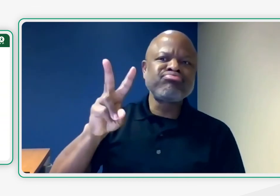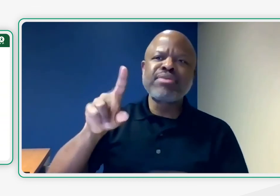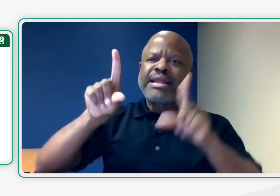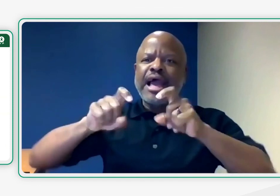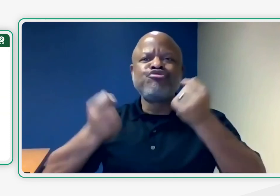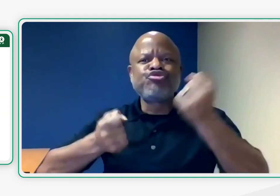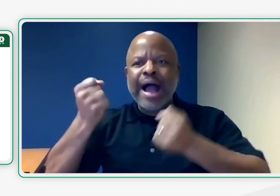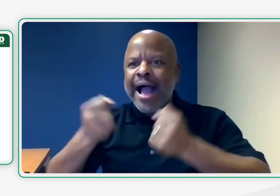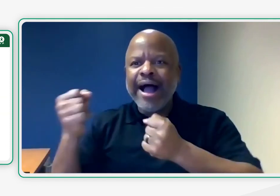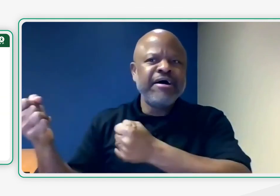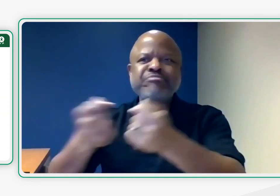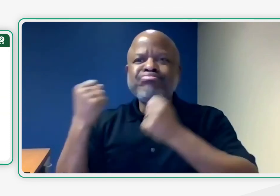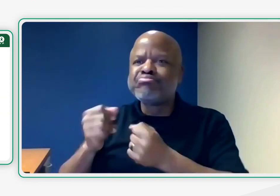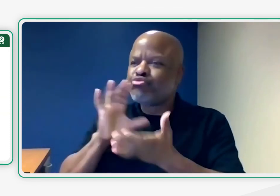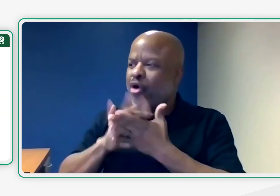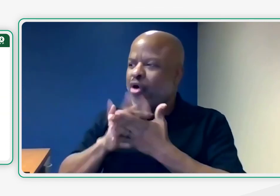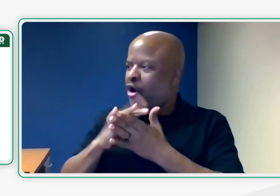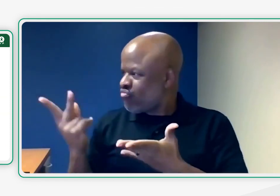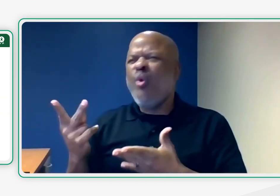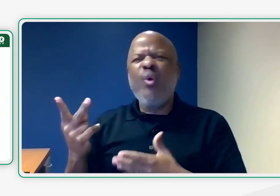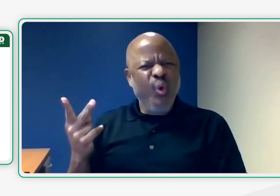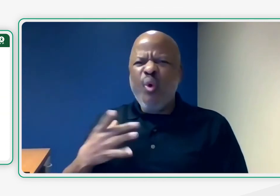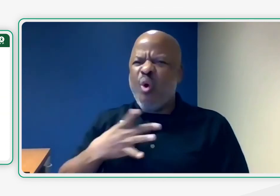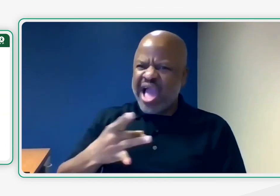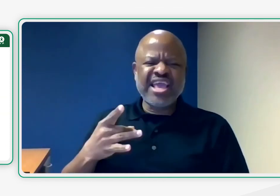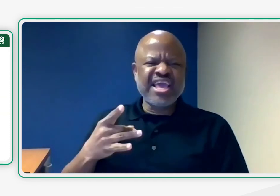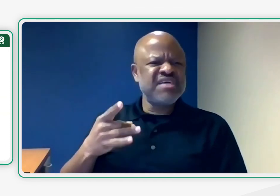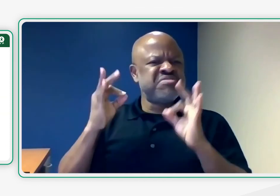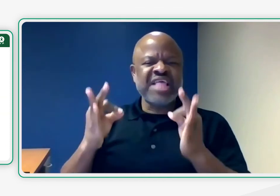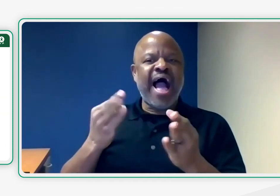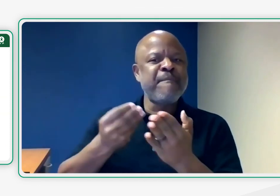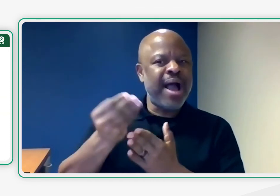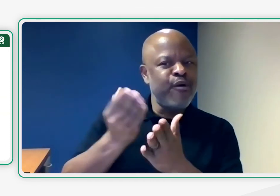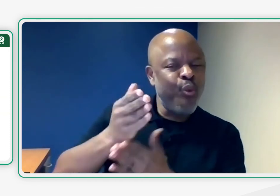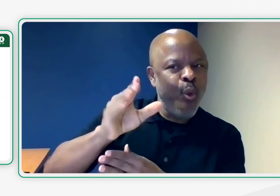And she went on and on about this BMW. So we both went out for a test drive. We took it out. And we